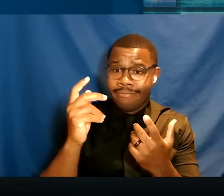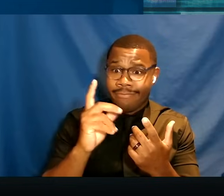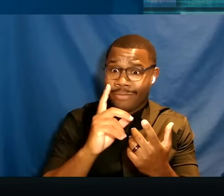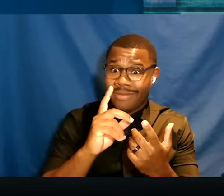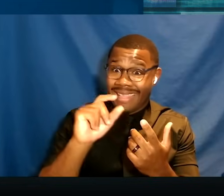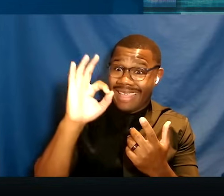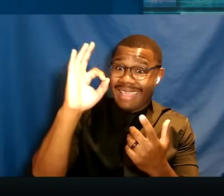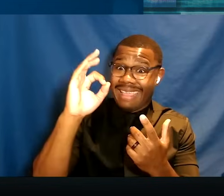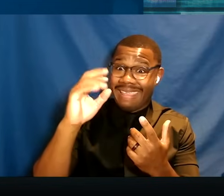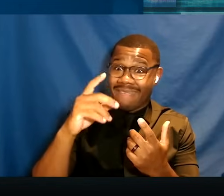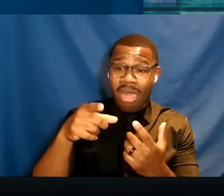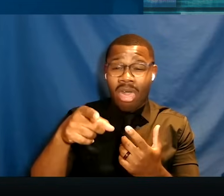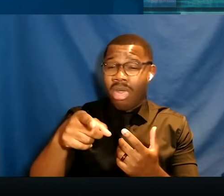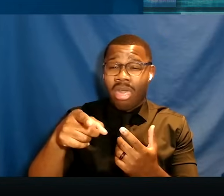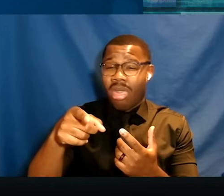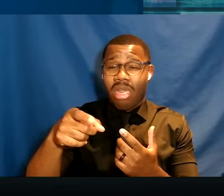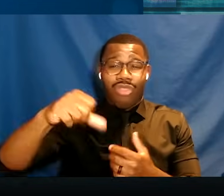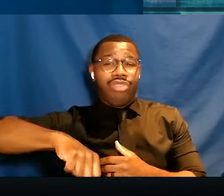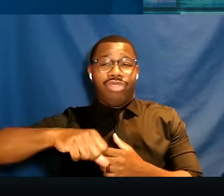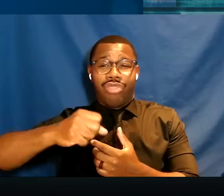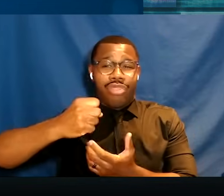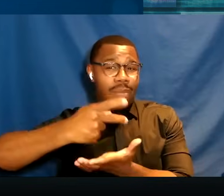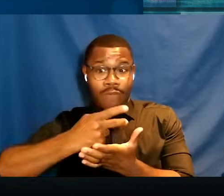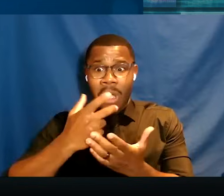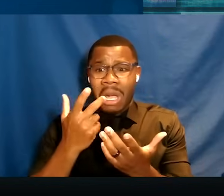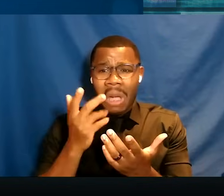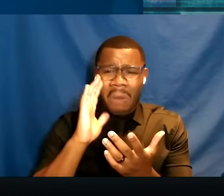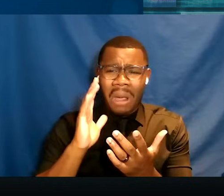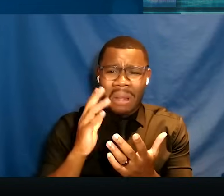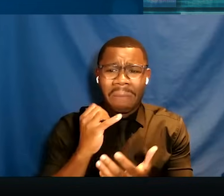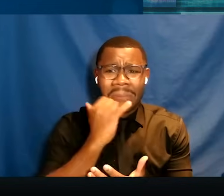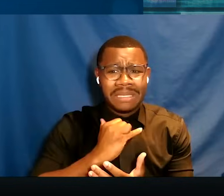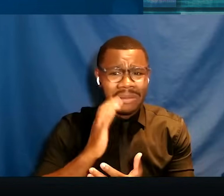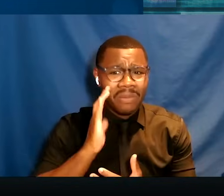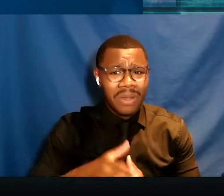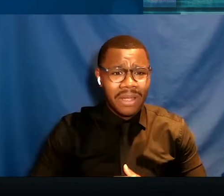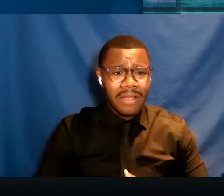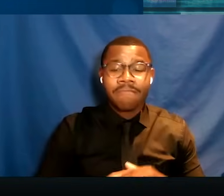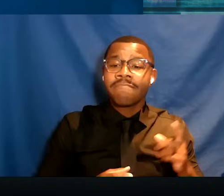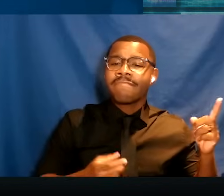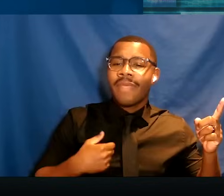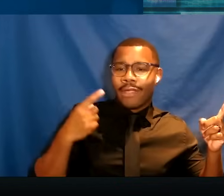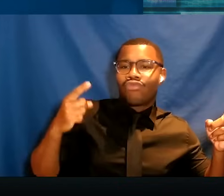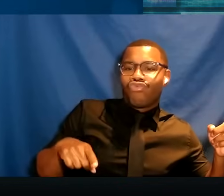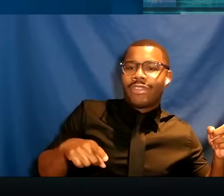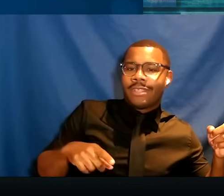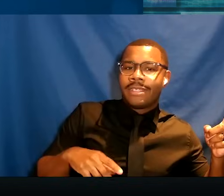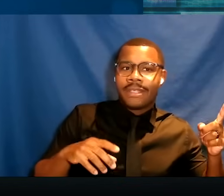to fail to ratify this deal. I agree with all of what Ray said. I also feel like, you know,